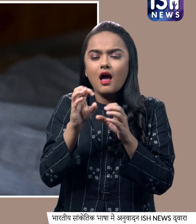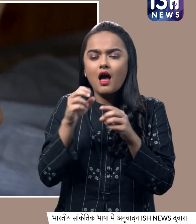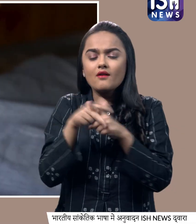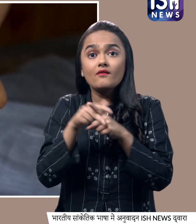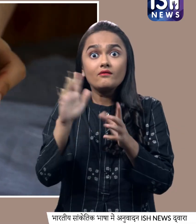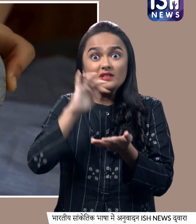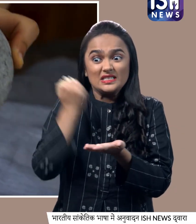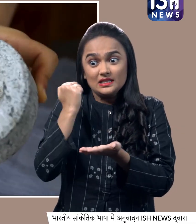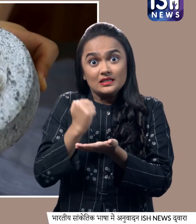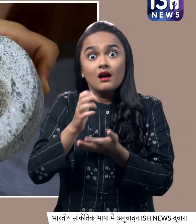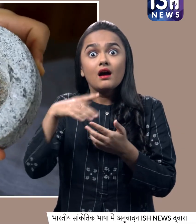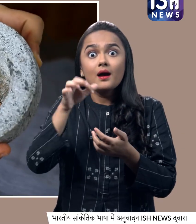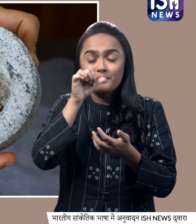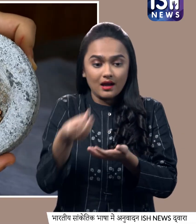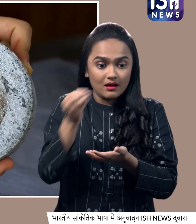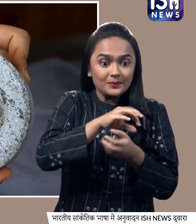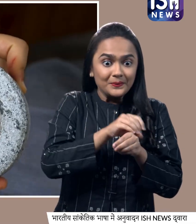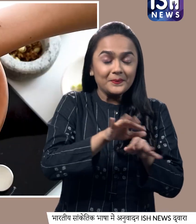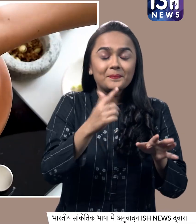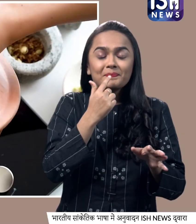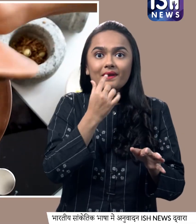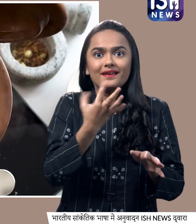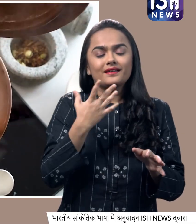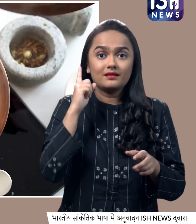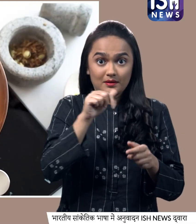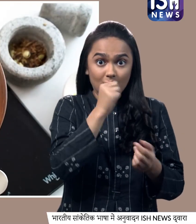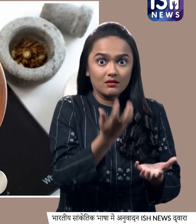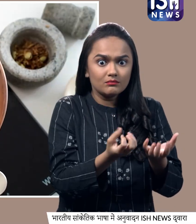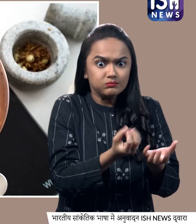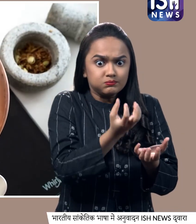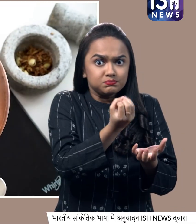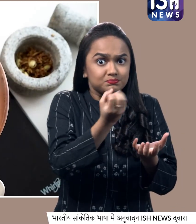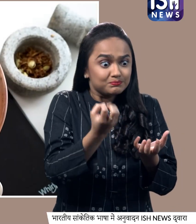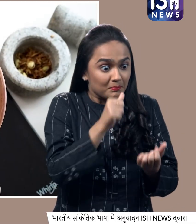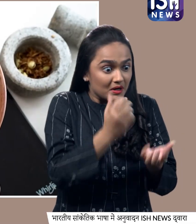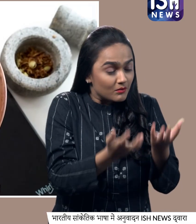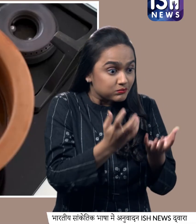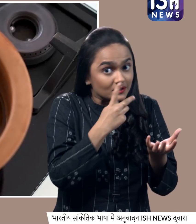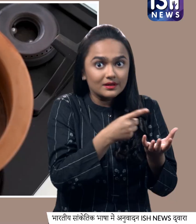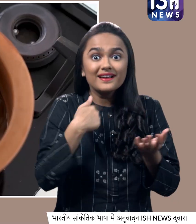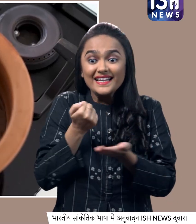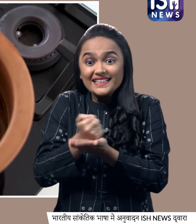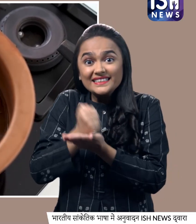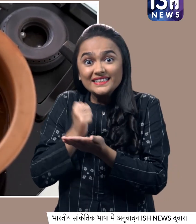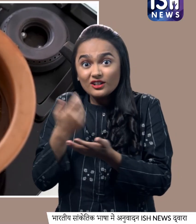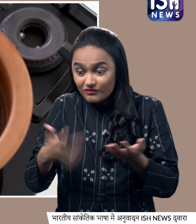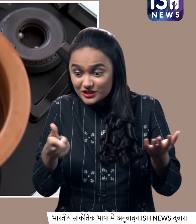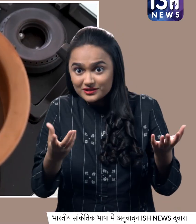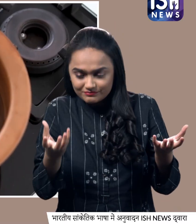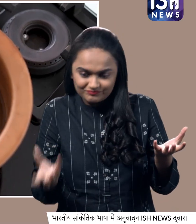so that the flavours in your tea can come out properly When the water starts boiling, then along with the grounded spices,